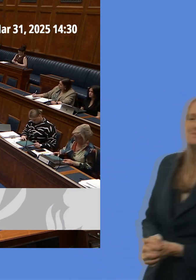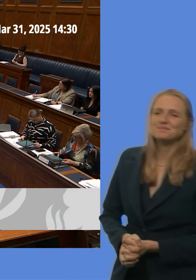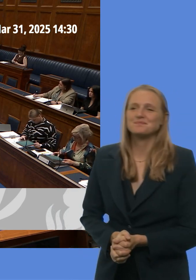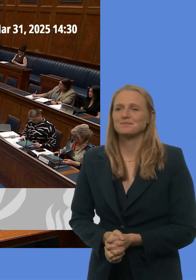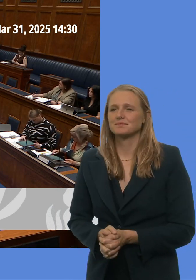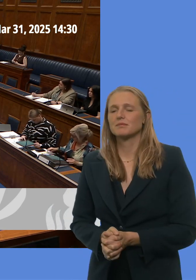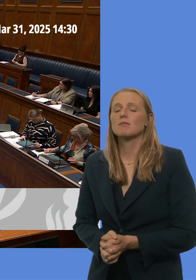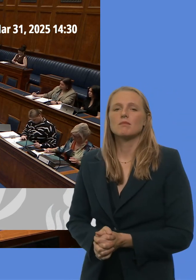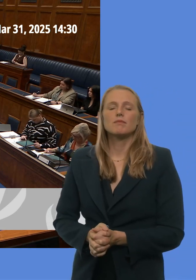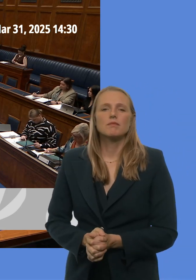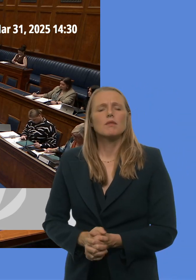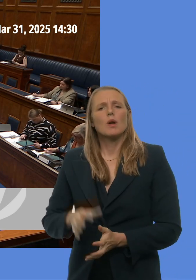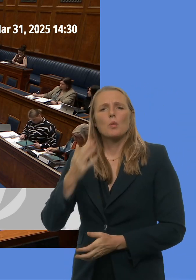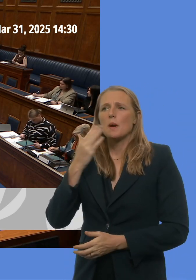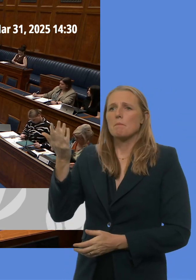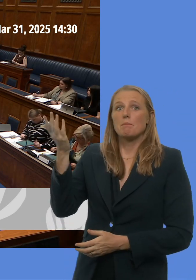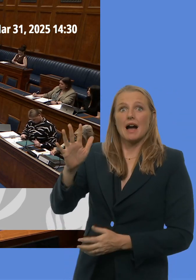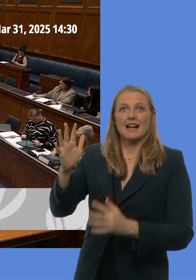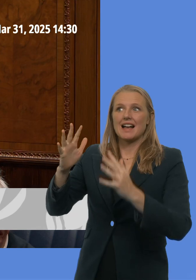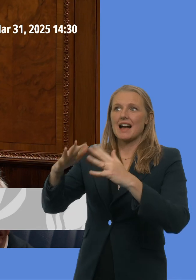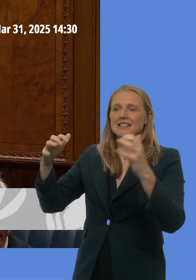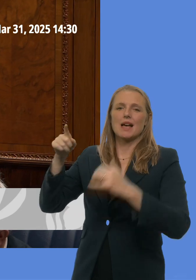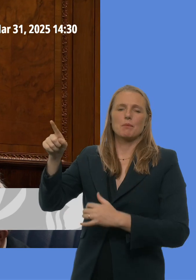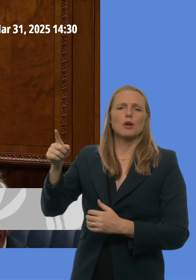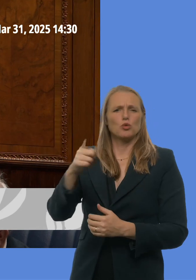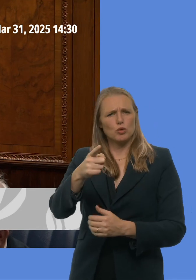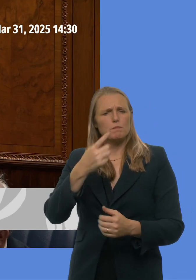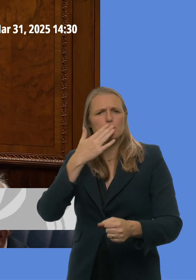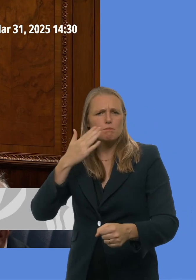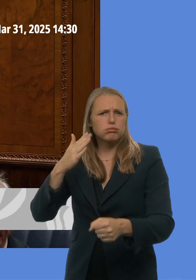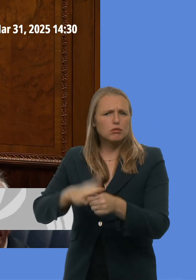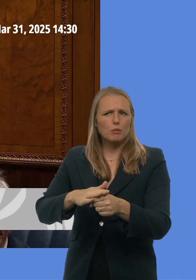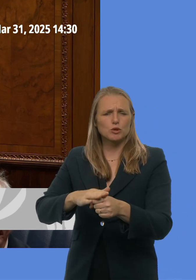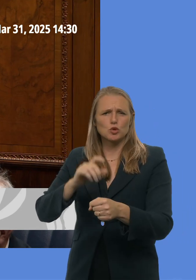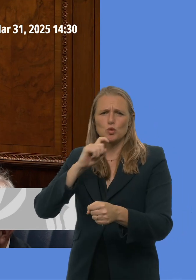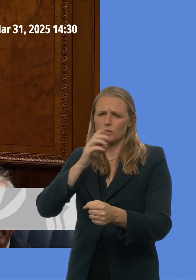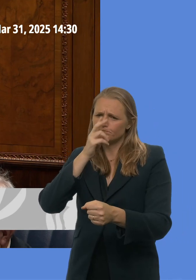to recognise and respect differences and to work tirelessly for all people living in Northern Ireland.